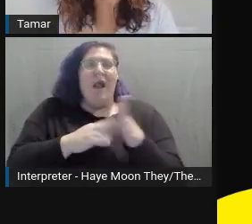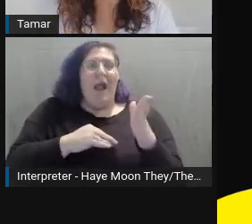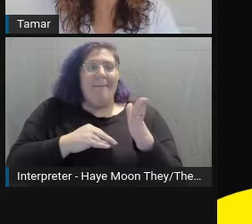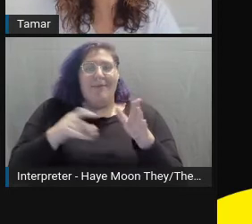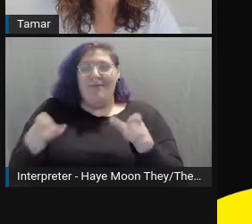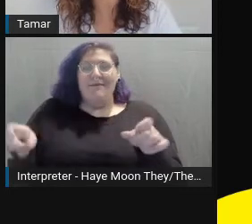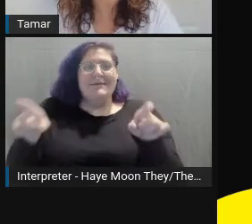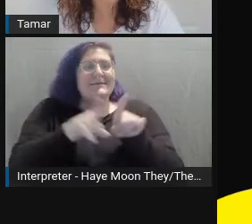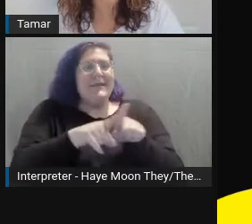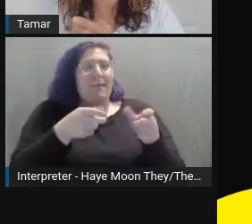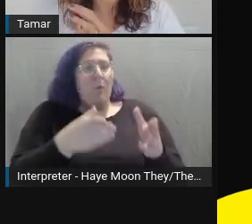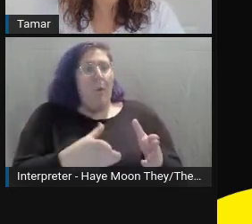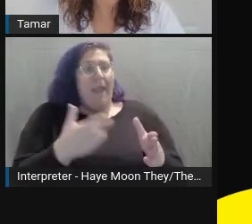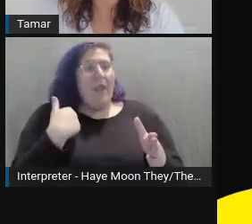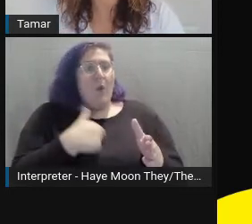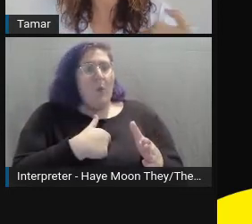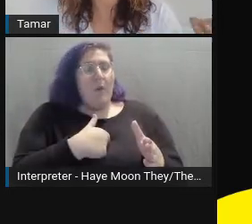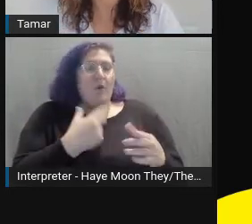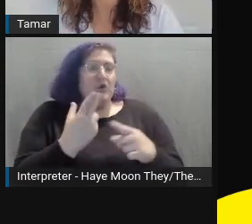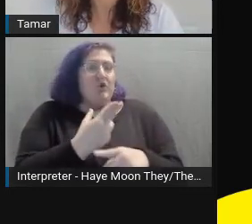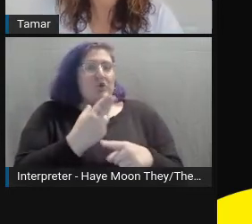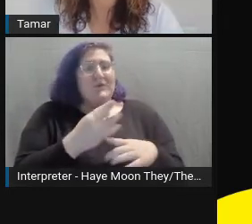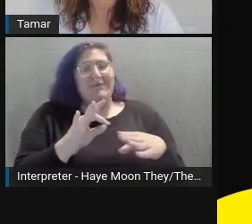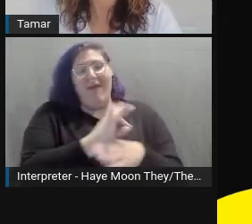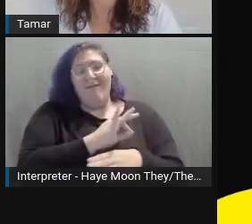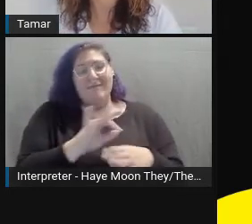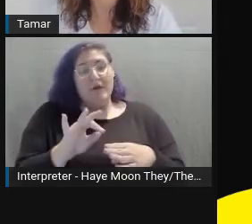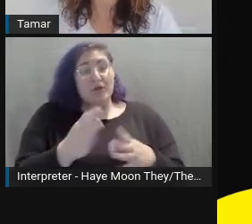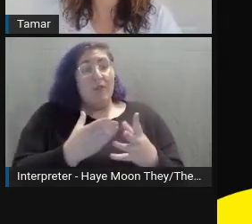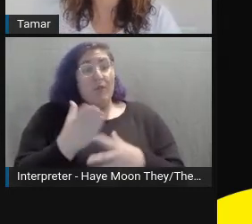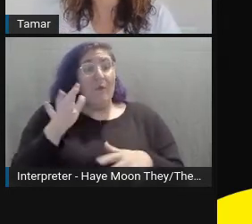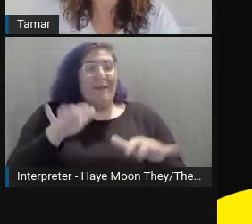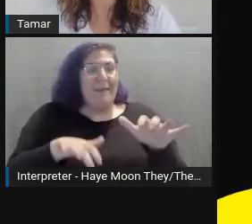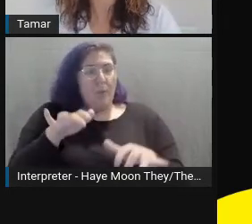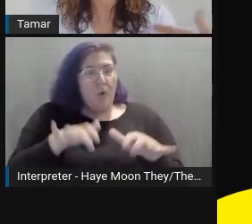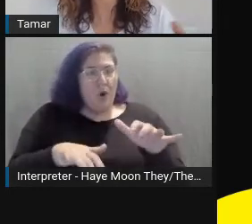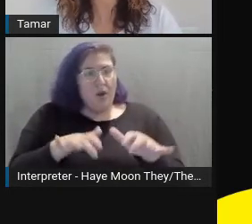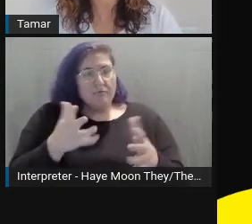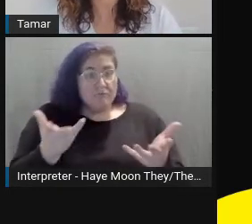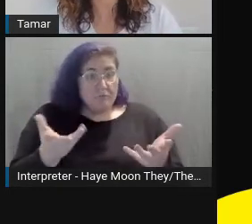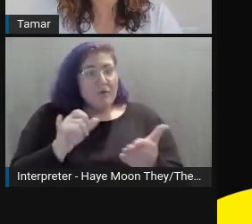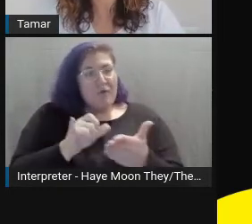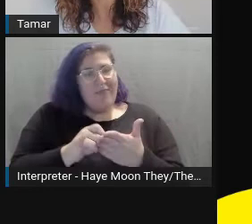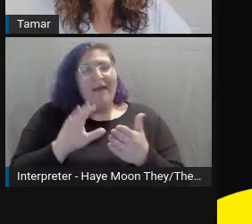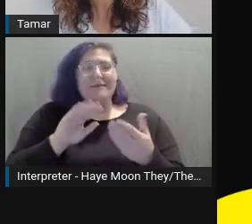keyboard Enter perspective, as part of these success criteria. That's number one.